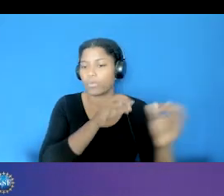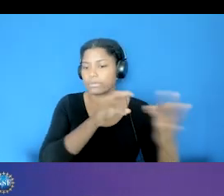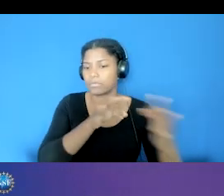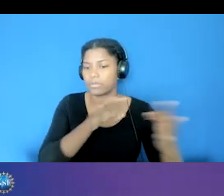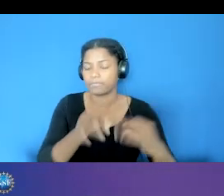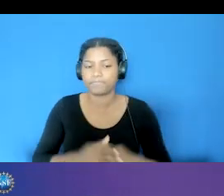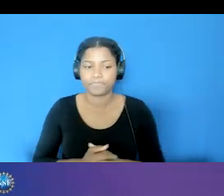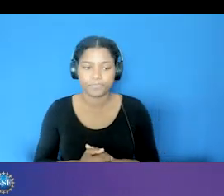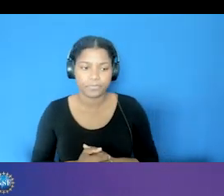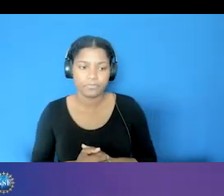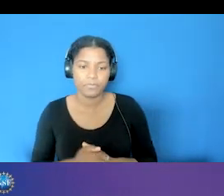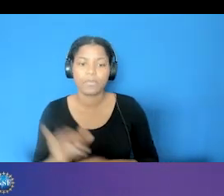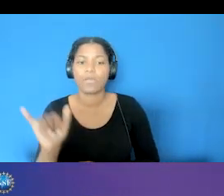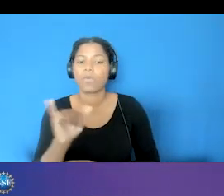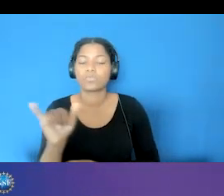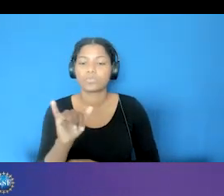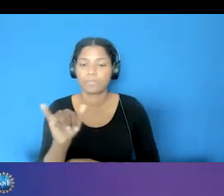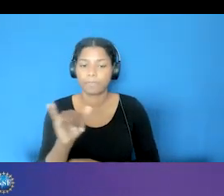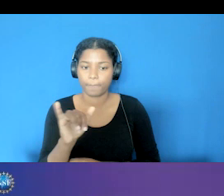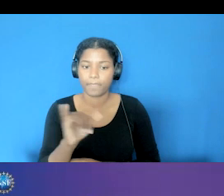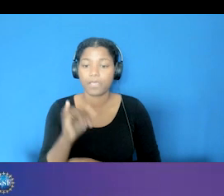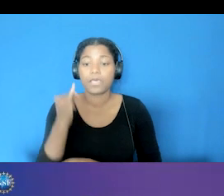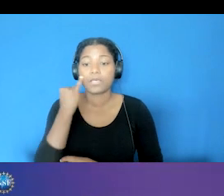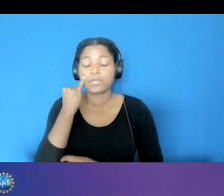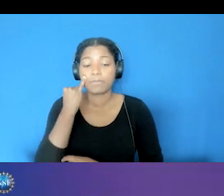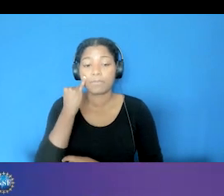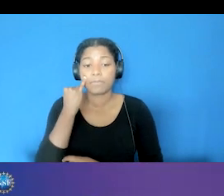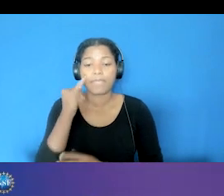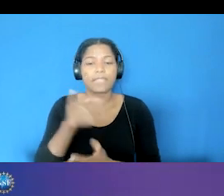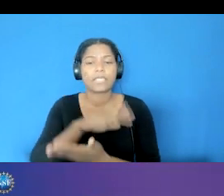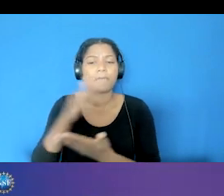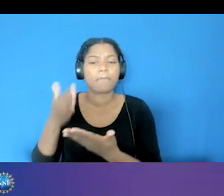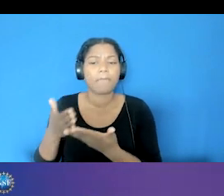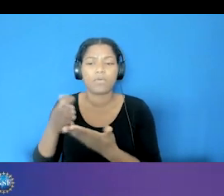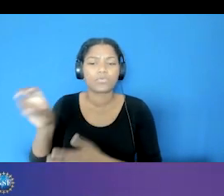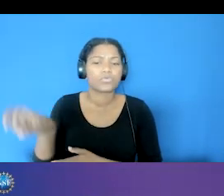If you are the original awardee organization, always reconcile the amount of the transfer.